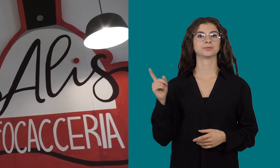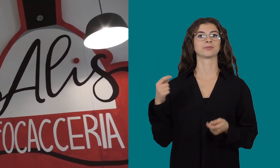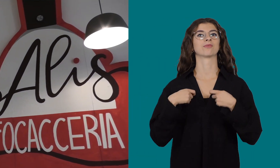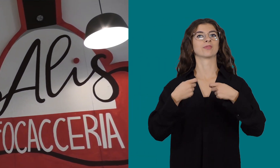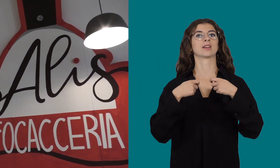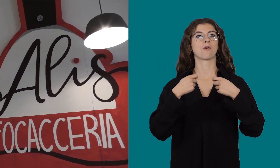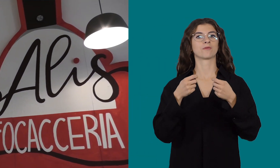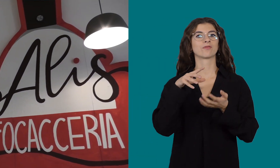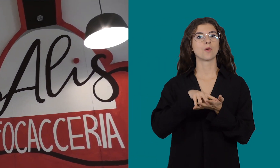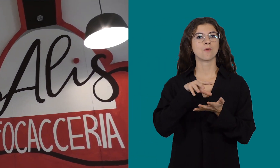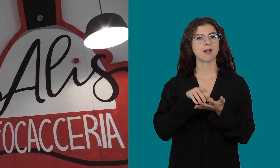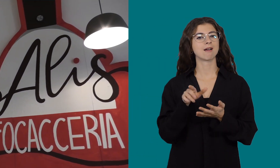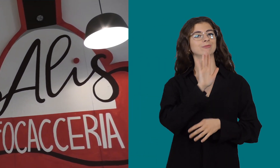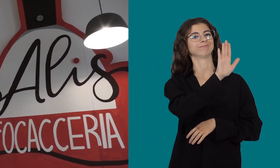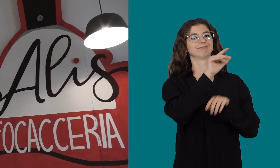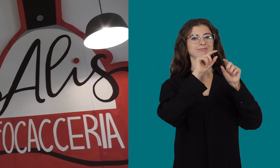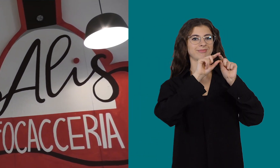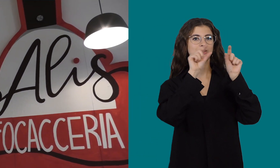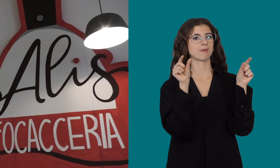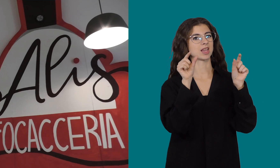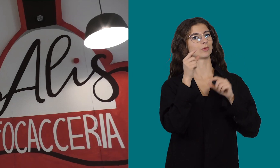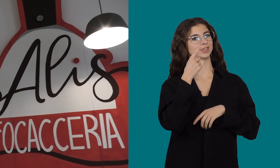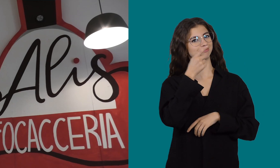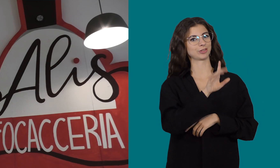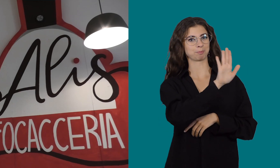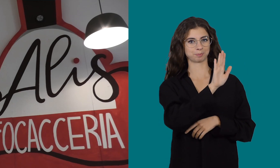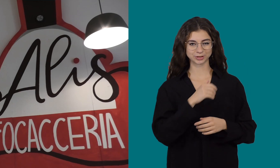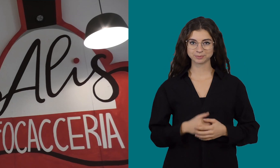Here they sell Ligurian-style focaccia.